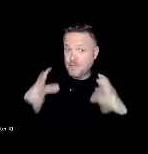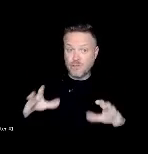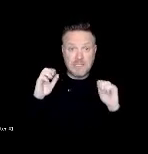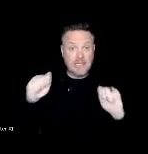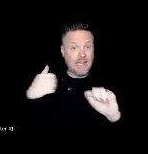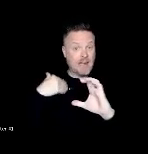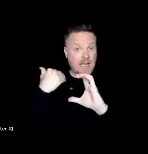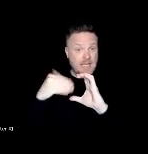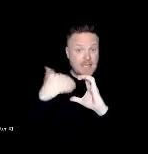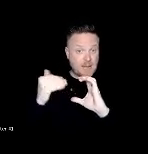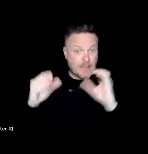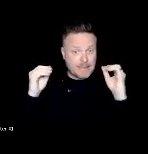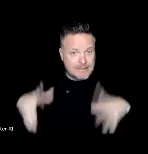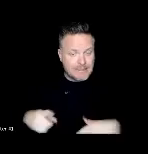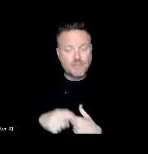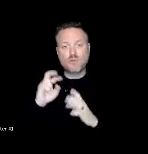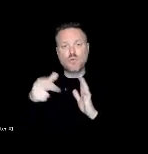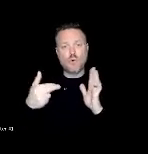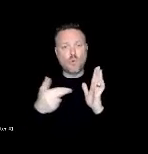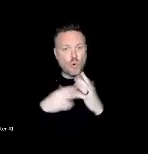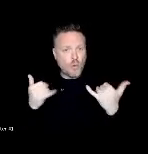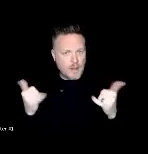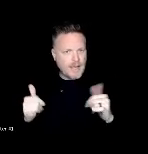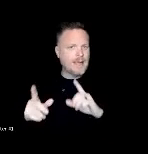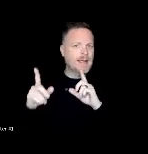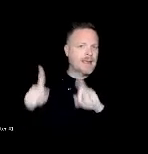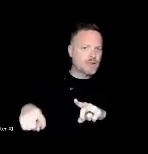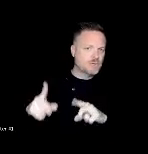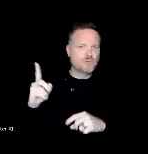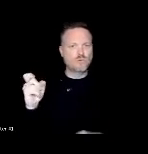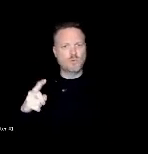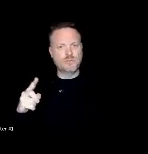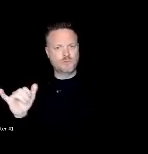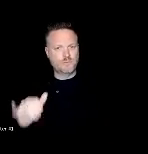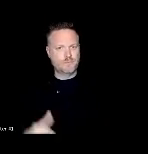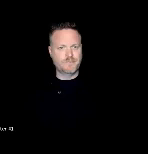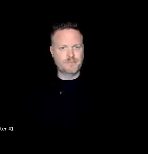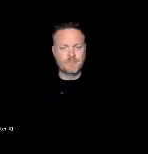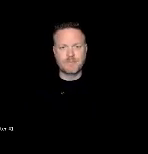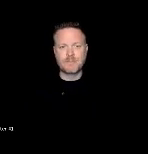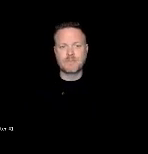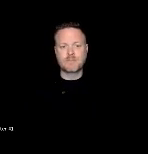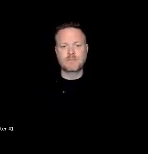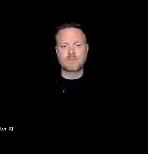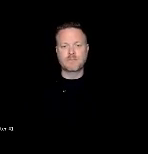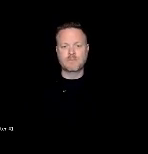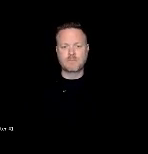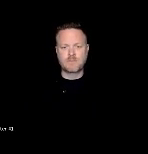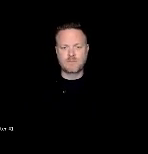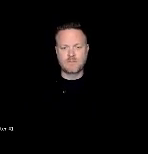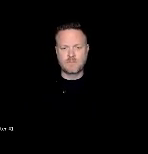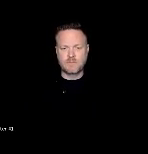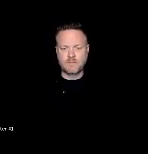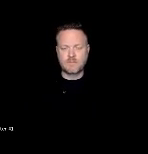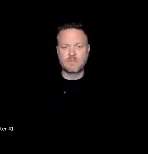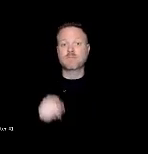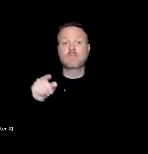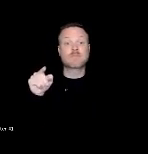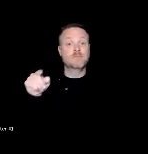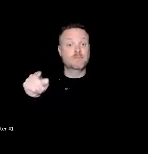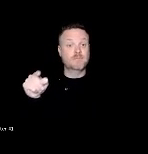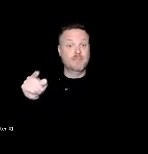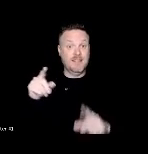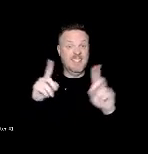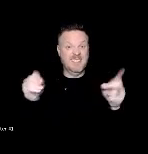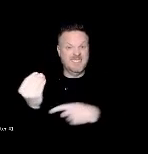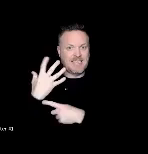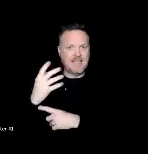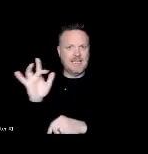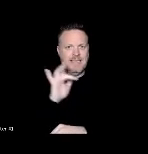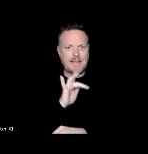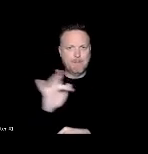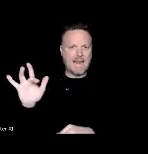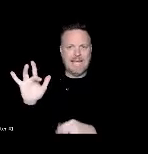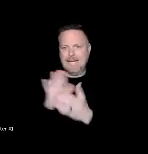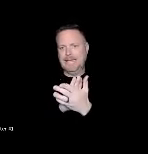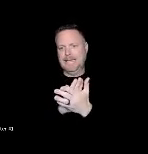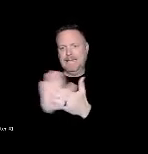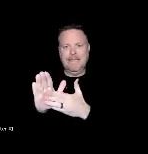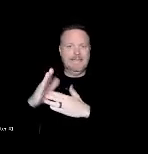Role play, answers and questions. This slide is a blank, clean desktop. This is